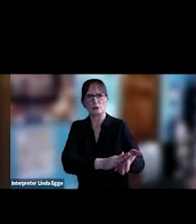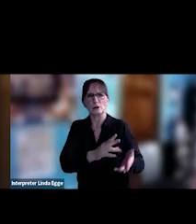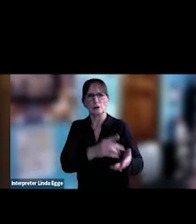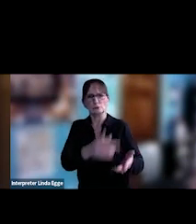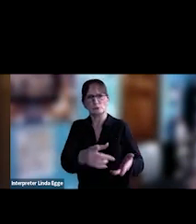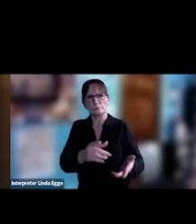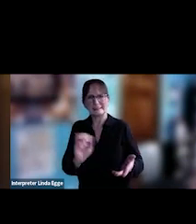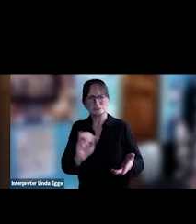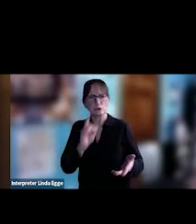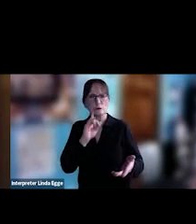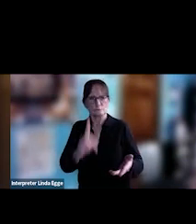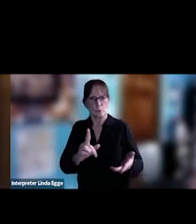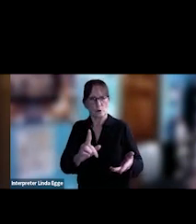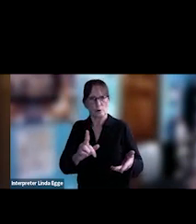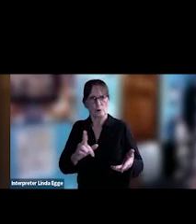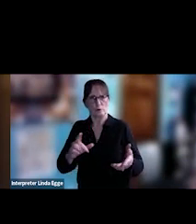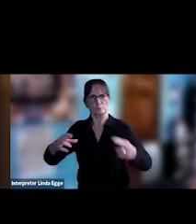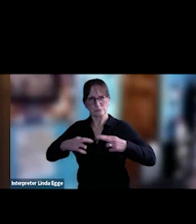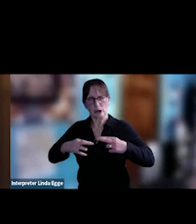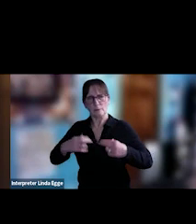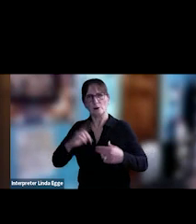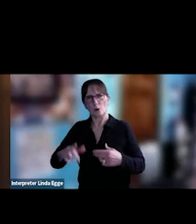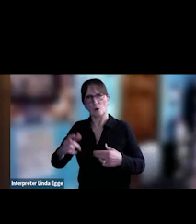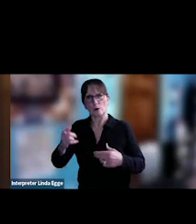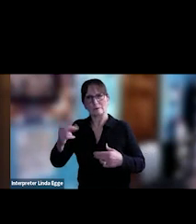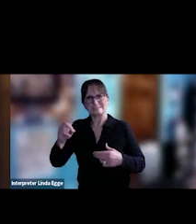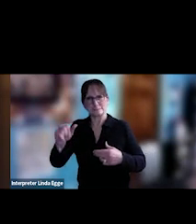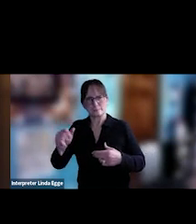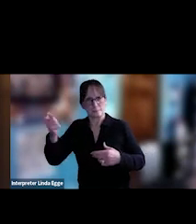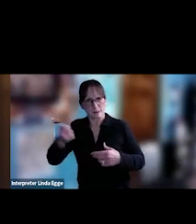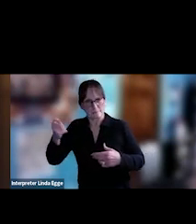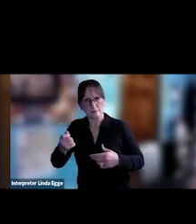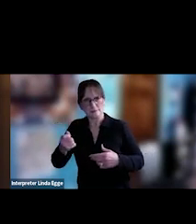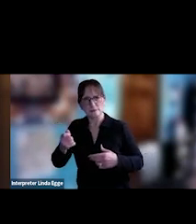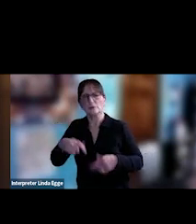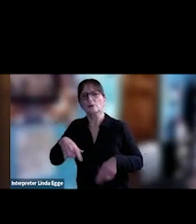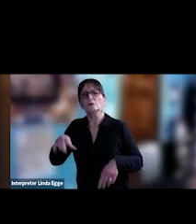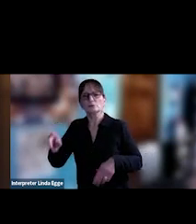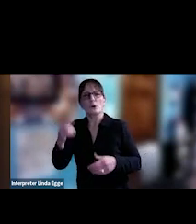or disability benefits, they might be eligible on somebody else's work record.